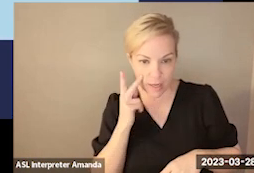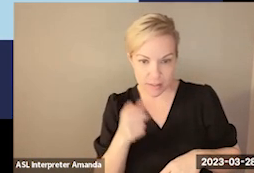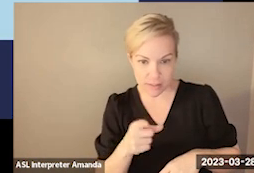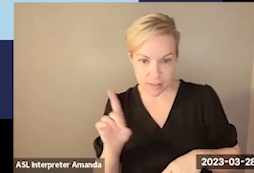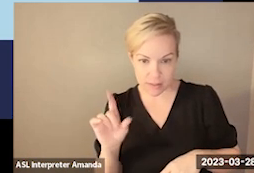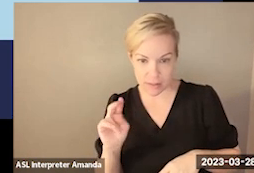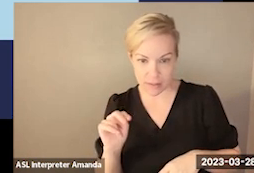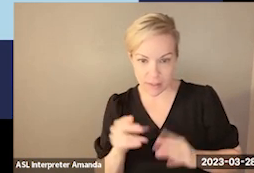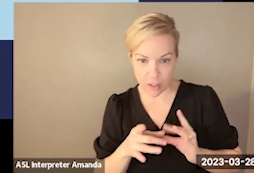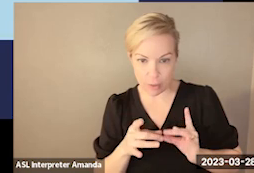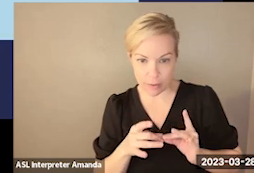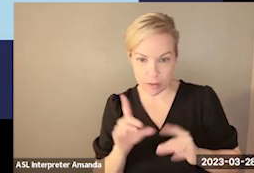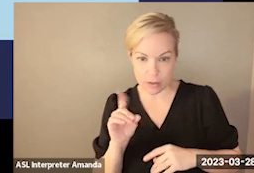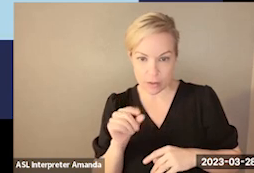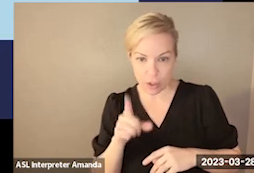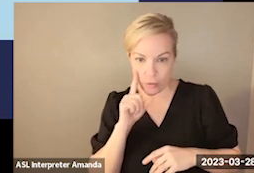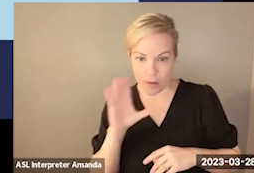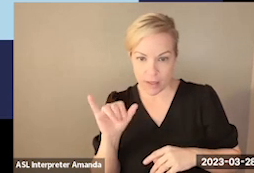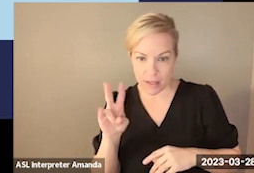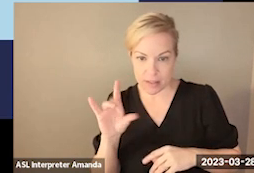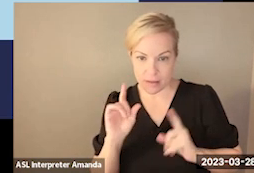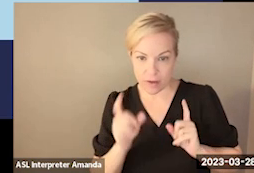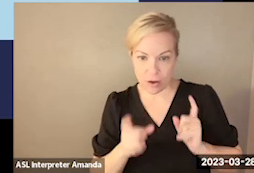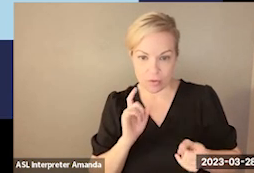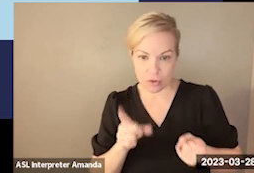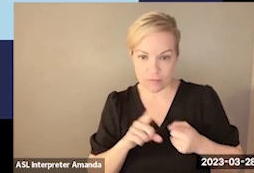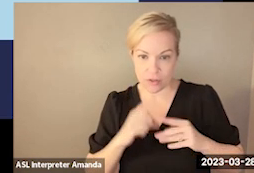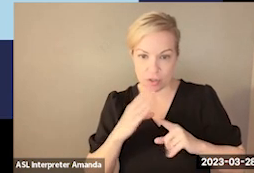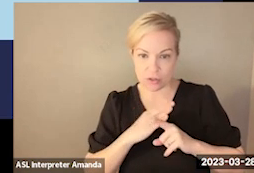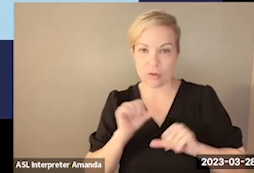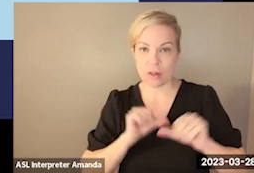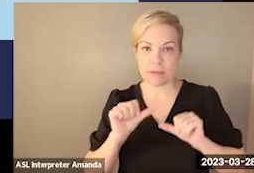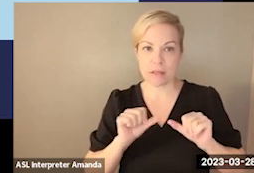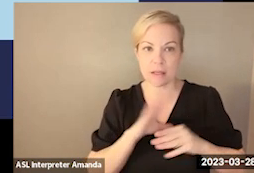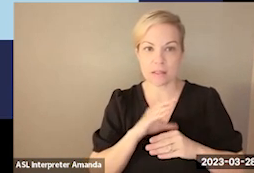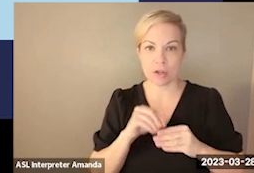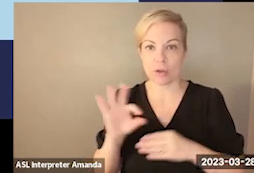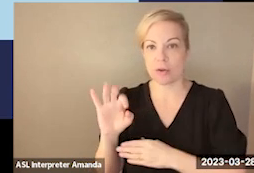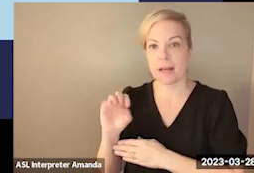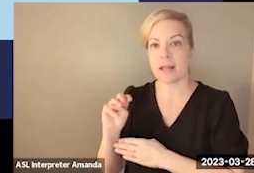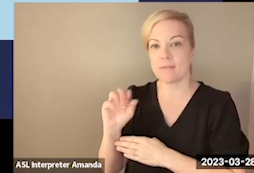Debbie Stine, Science & Technology Policy Academy: Do you think civic contributions to climate science included in fema mandate disaster.